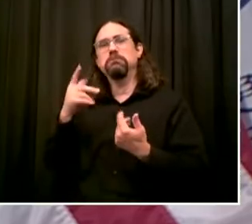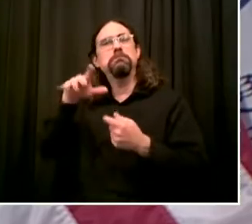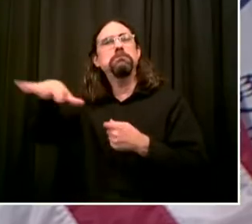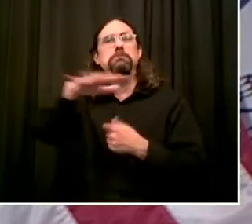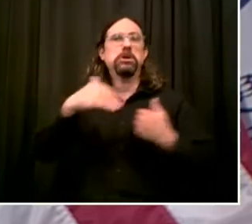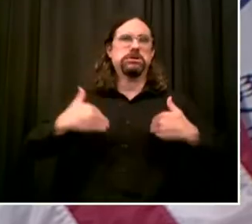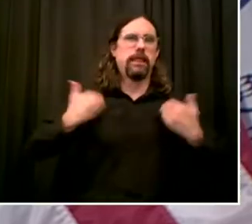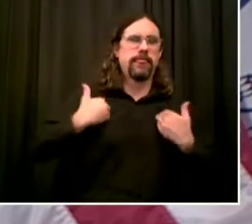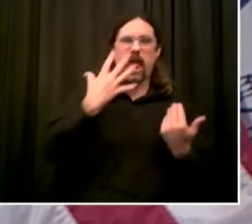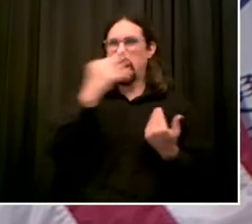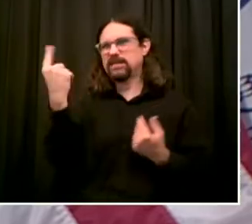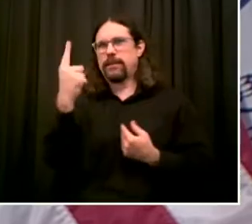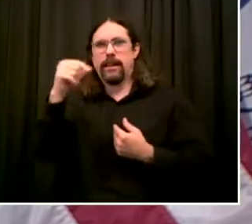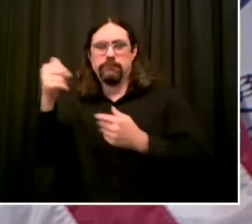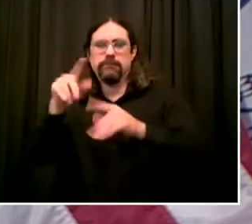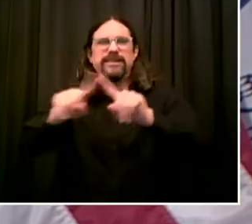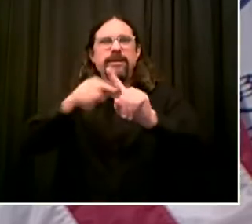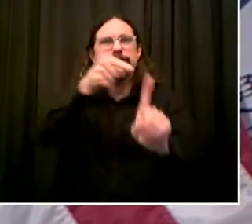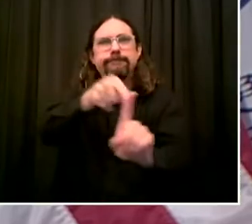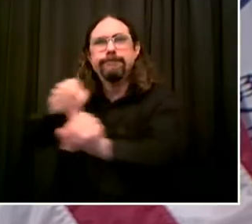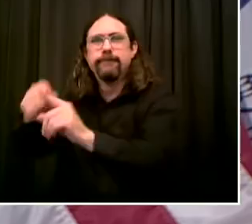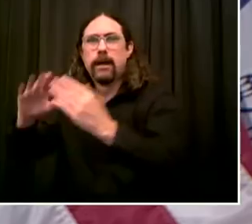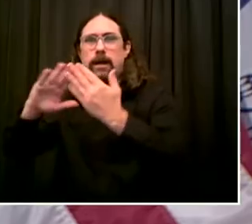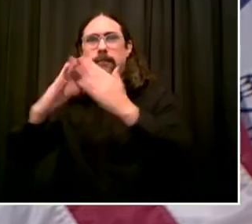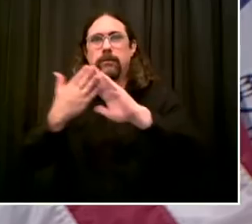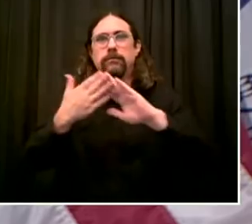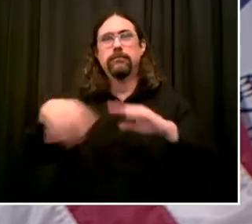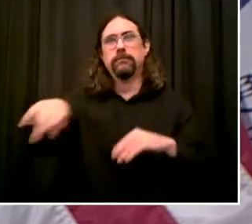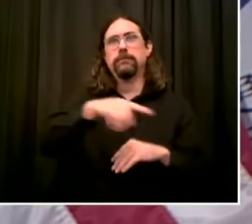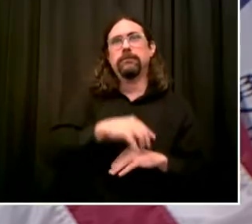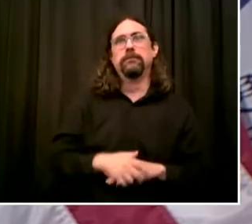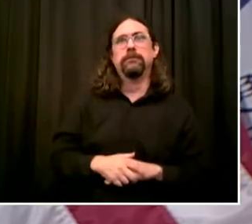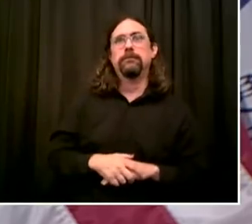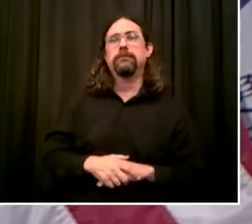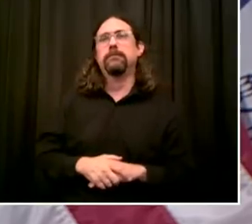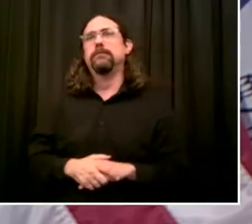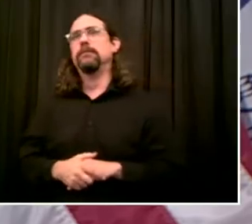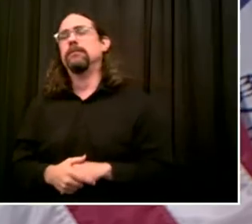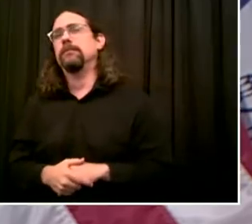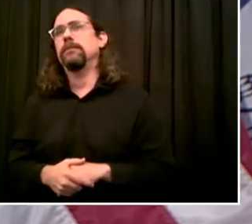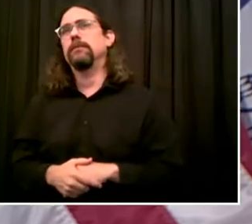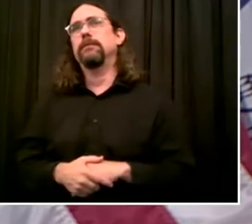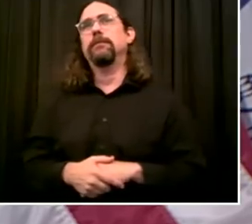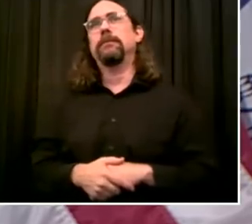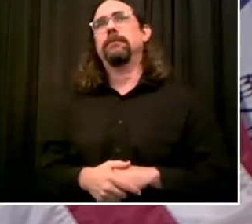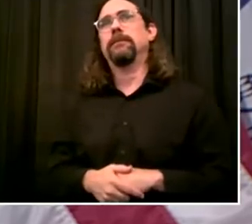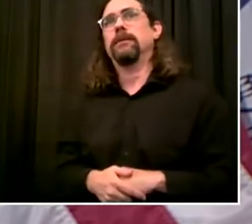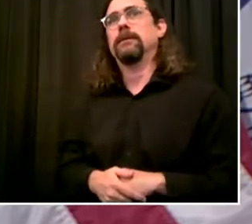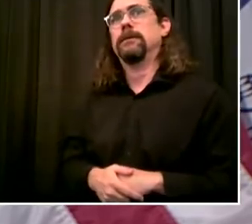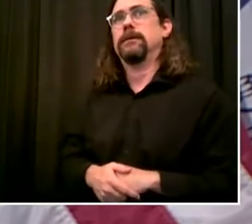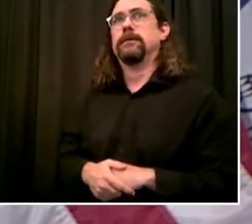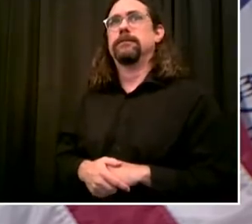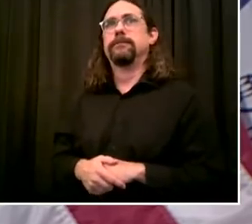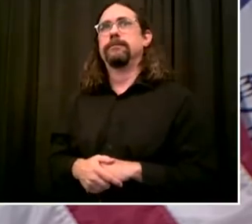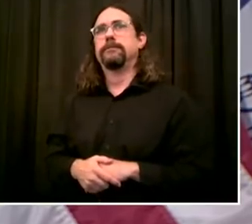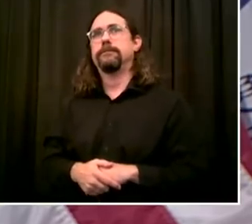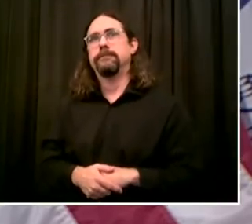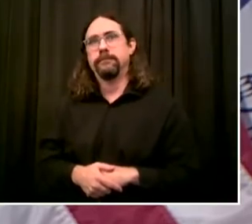PROBLEMS WE ARE FACING. THERE IS A WAY TO DO BOTH.